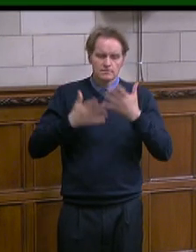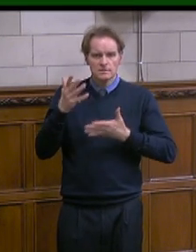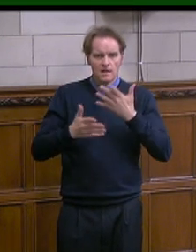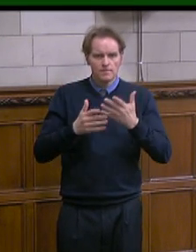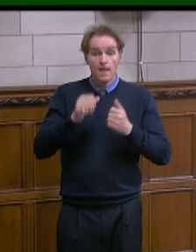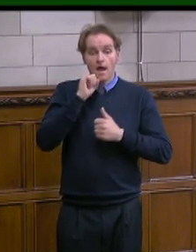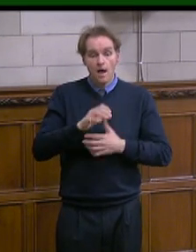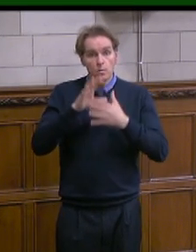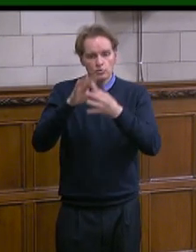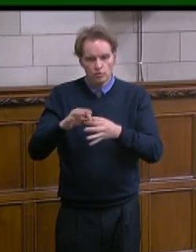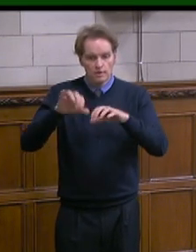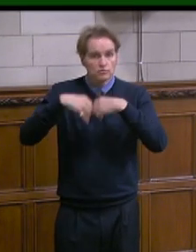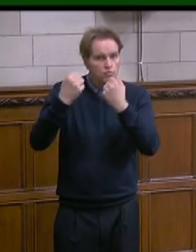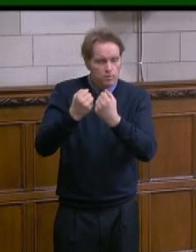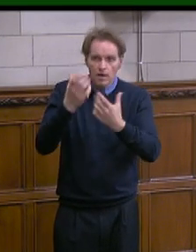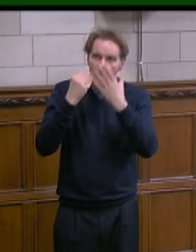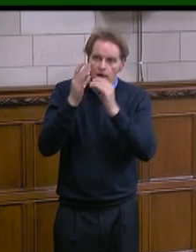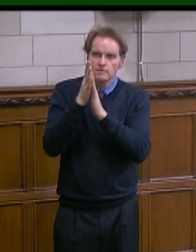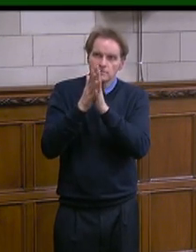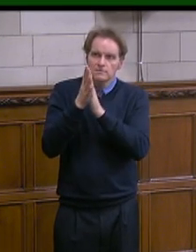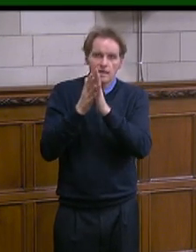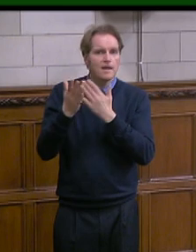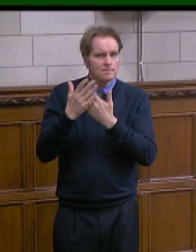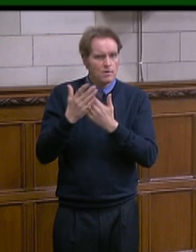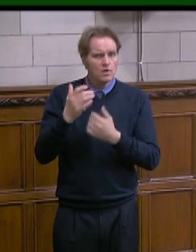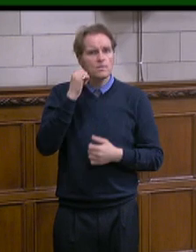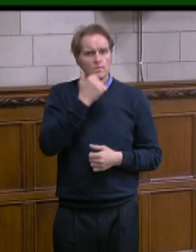definitely be joining my hon. Friend the Member for Blaydon (Liz Twist) to learn more, because it helps to broaden